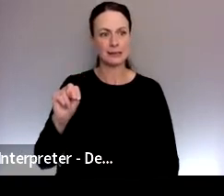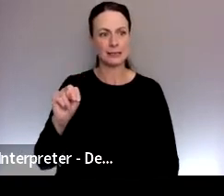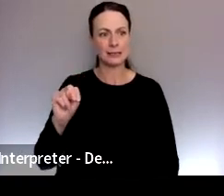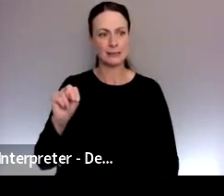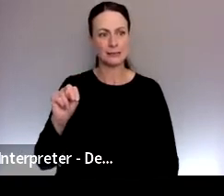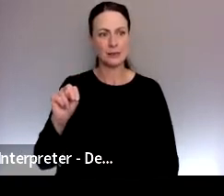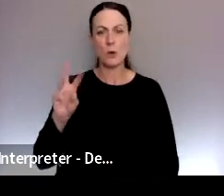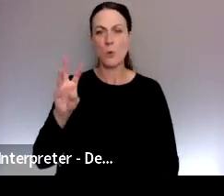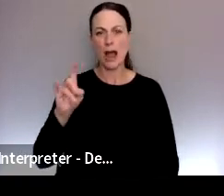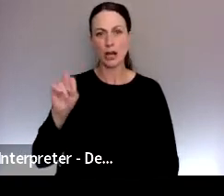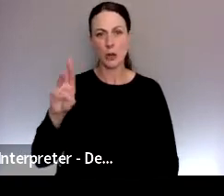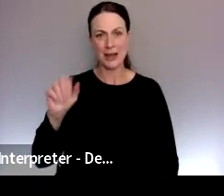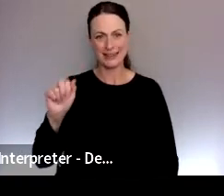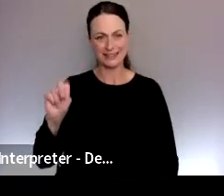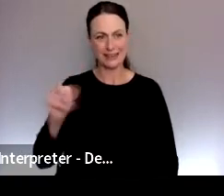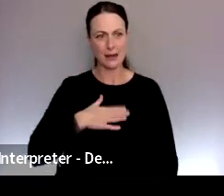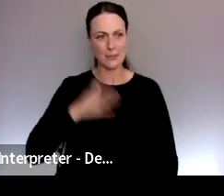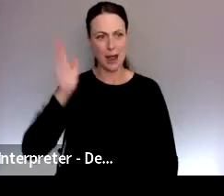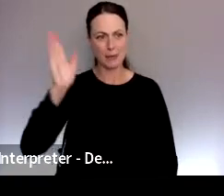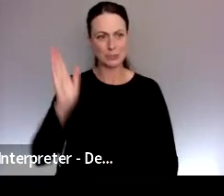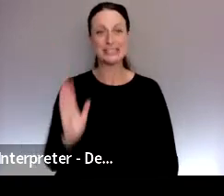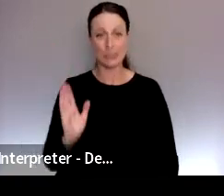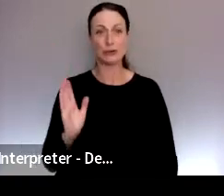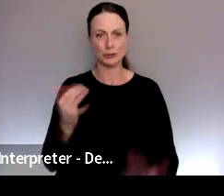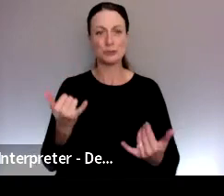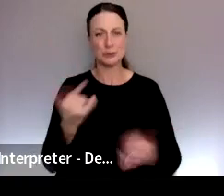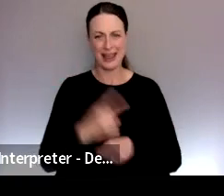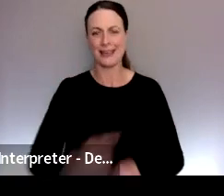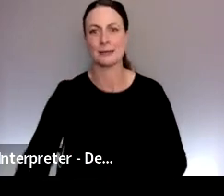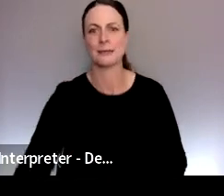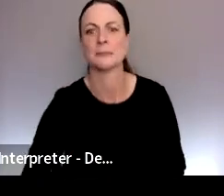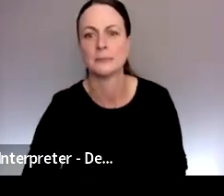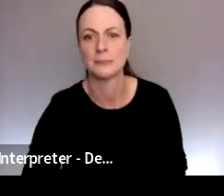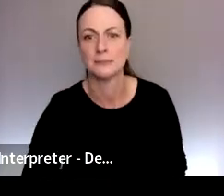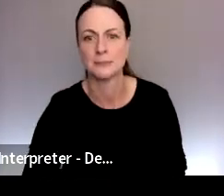and I will be your presenter today. Before we get started,